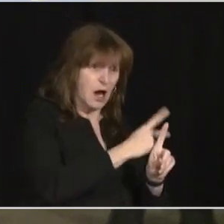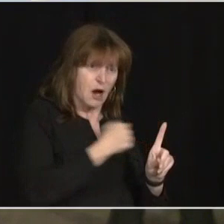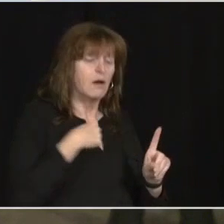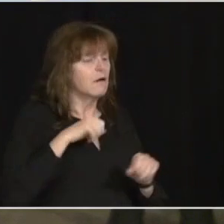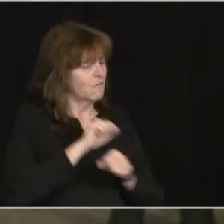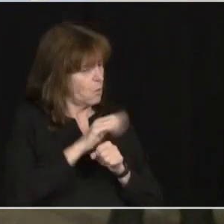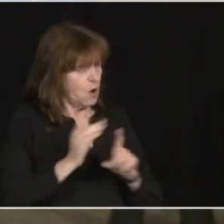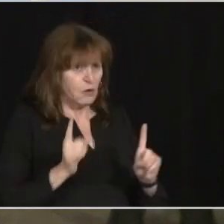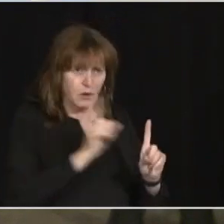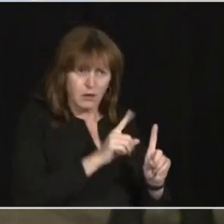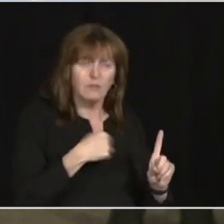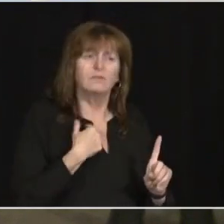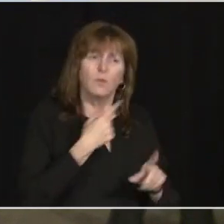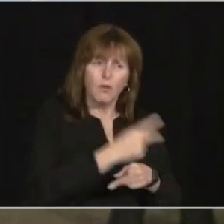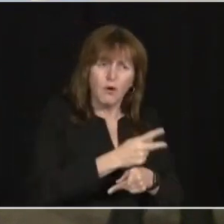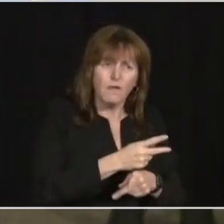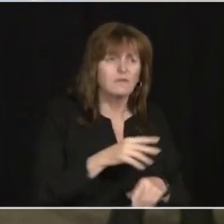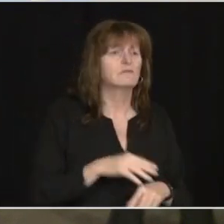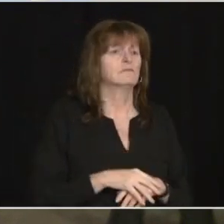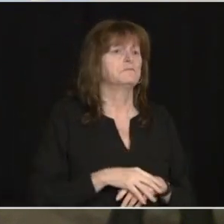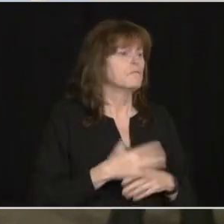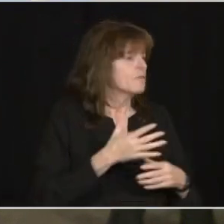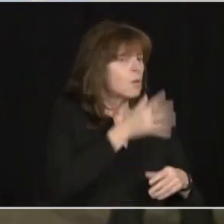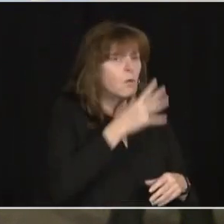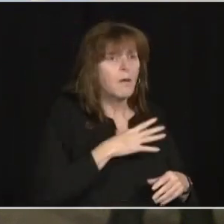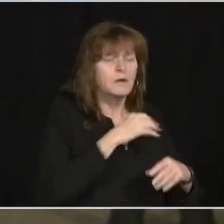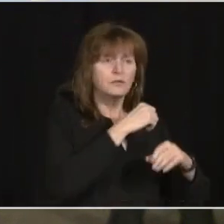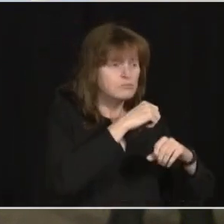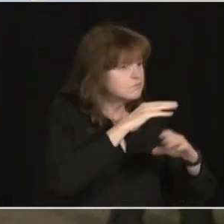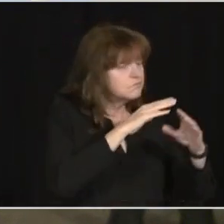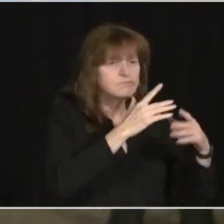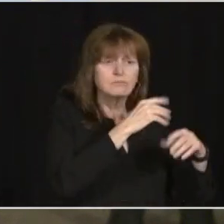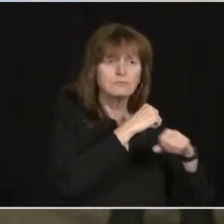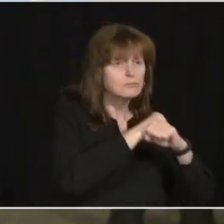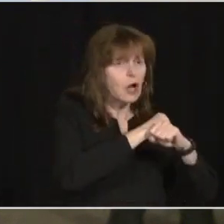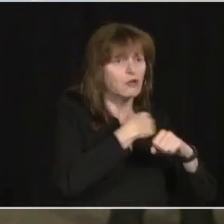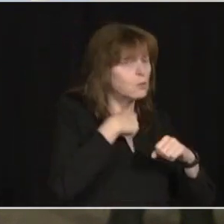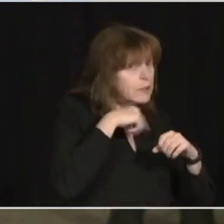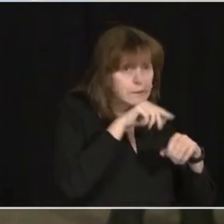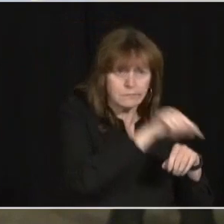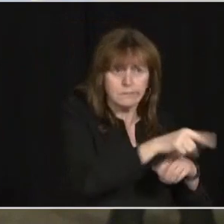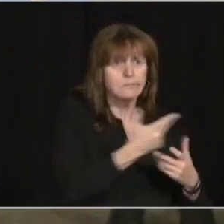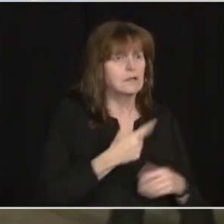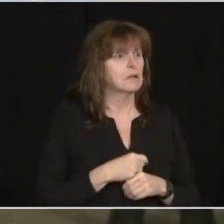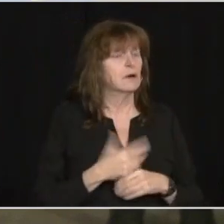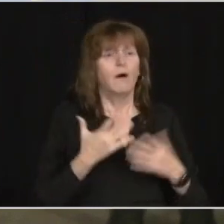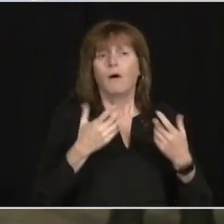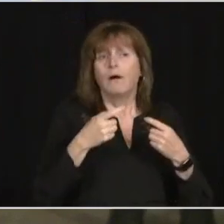workers, water and waste water workers, those manufacturing our drug and